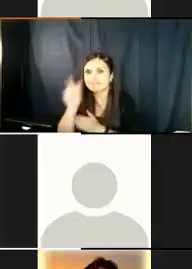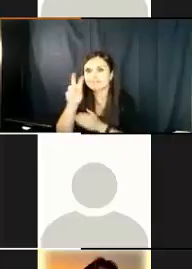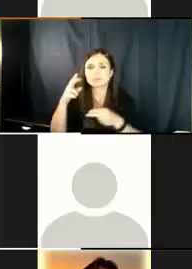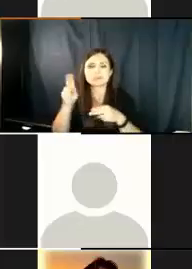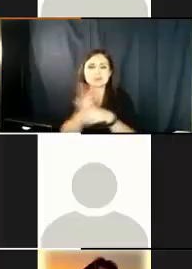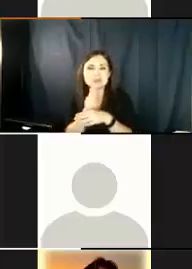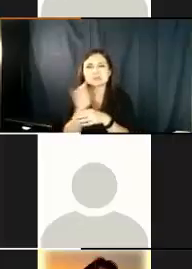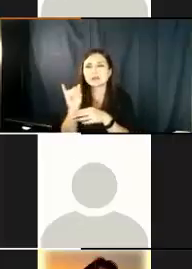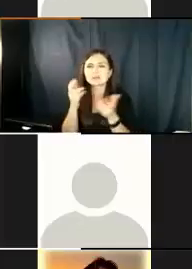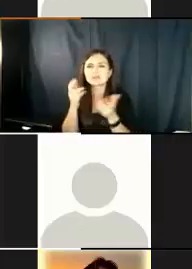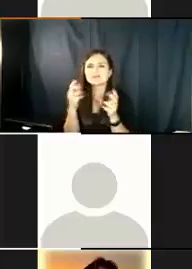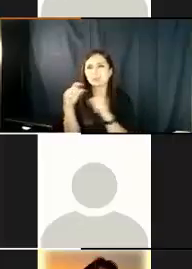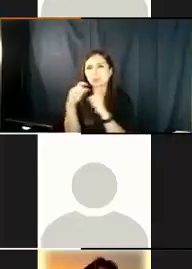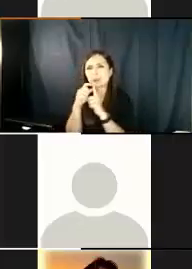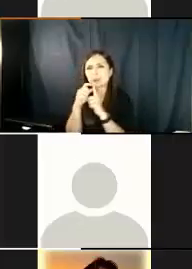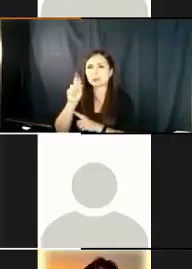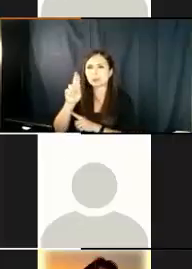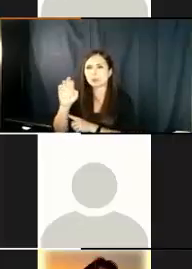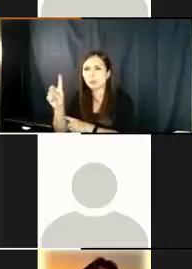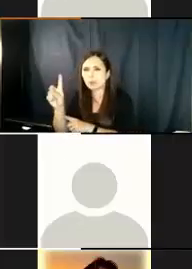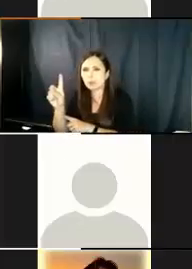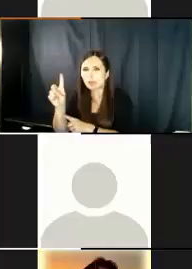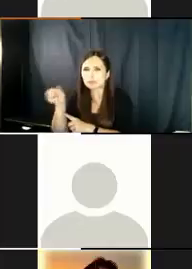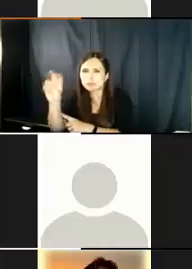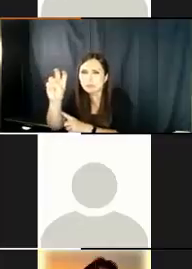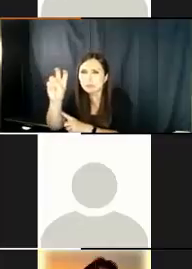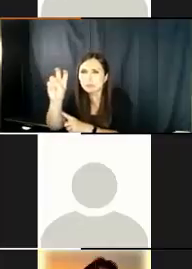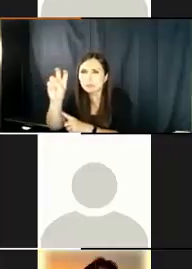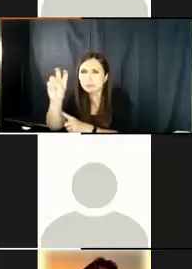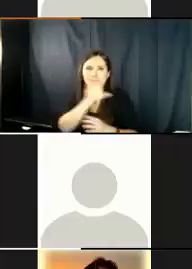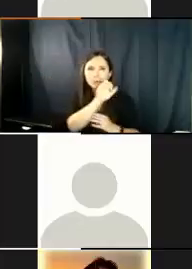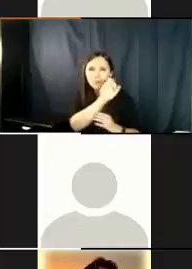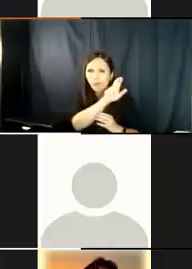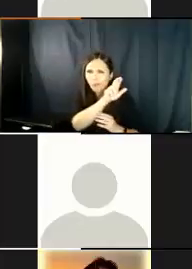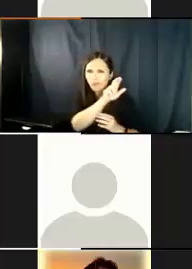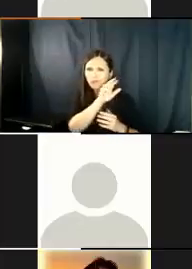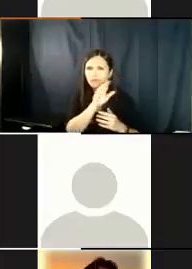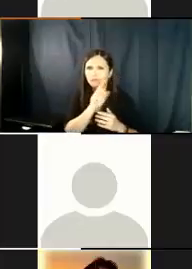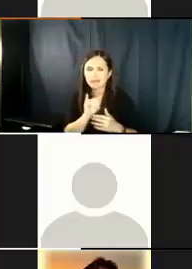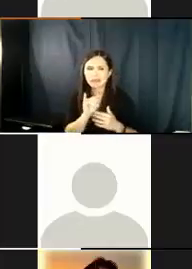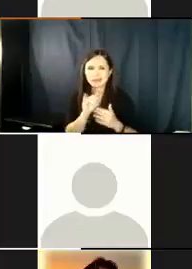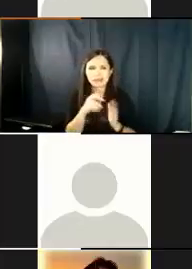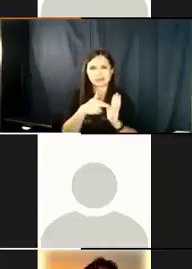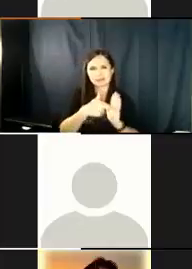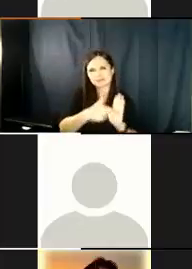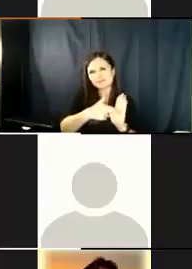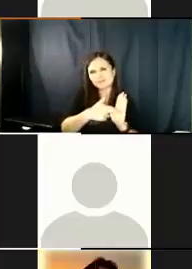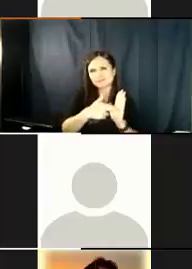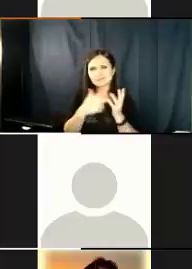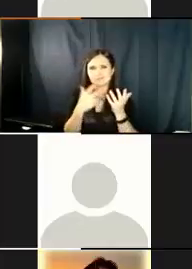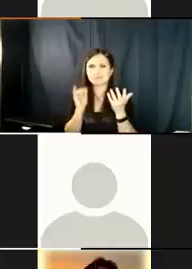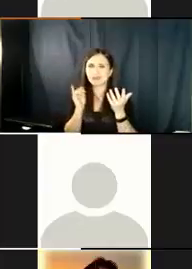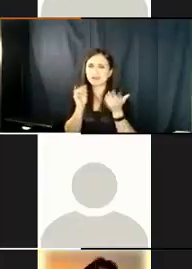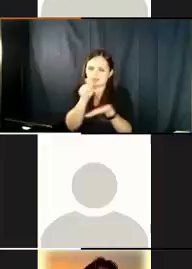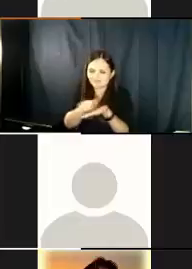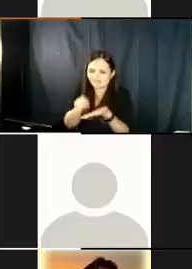road trip today to talk about writing a course.